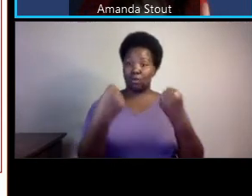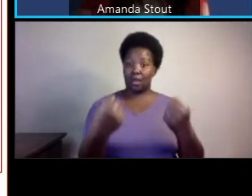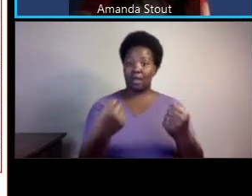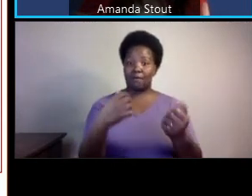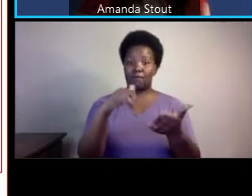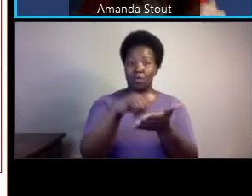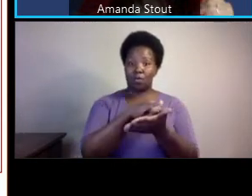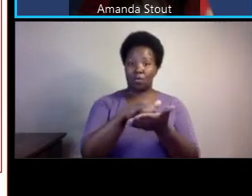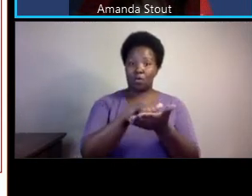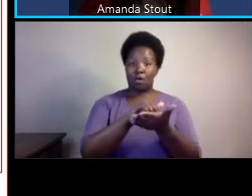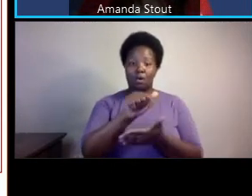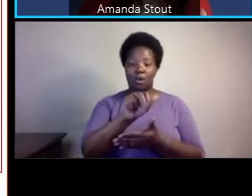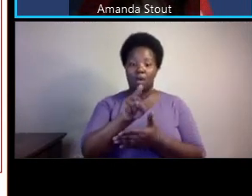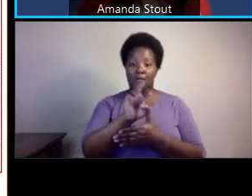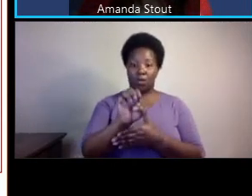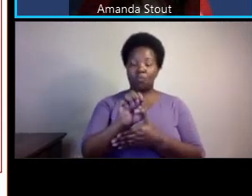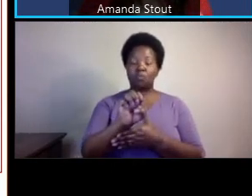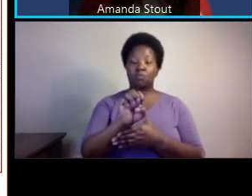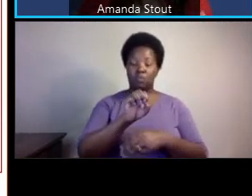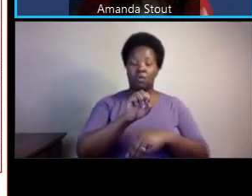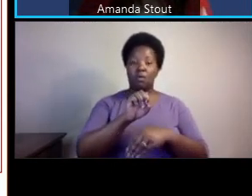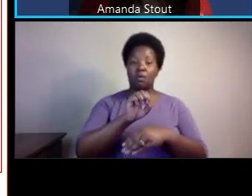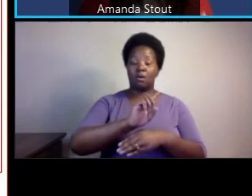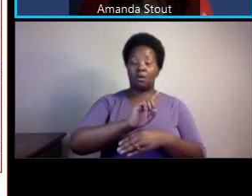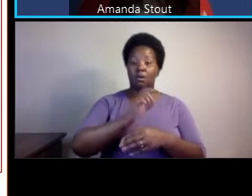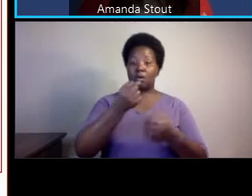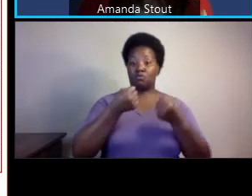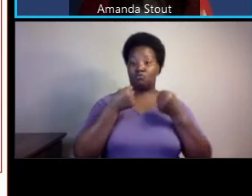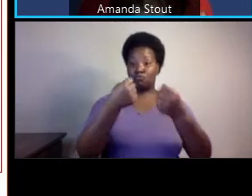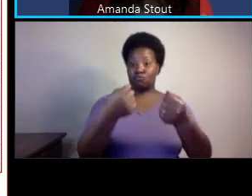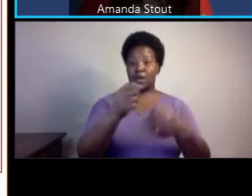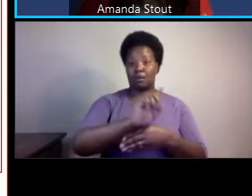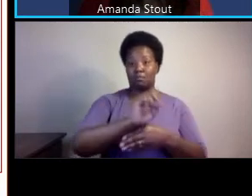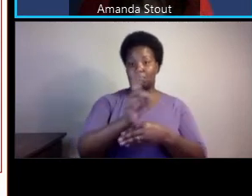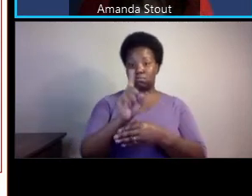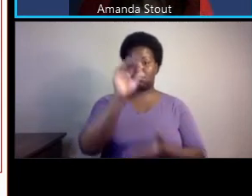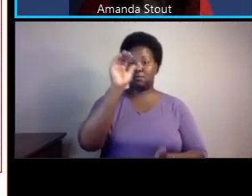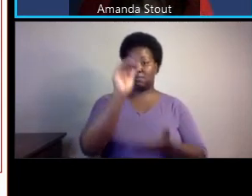portion of it between 4th street northwest and florida avenue northeast shown in blue